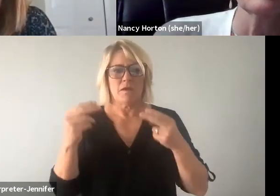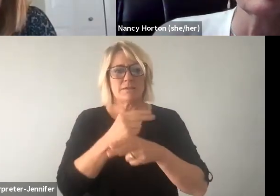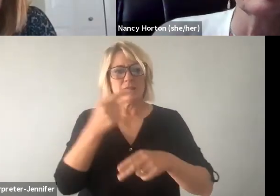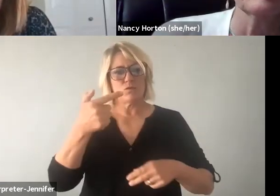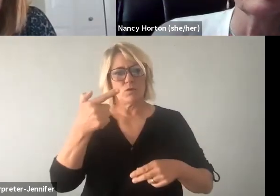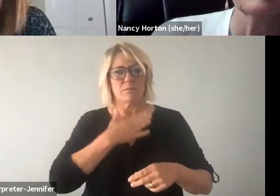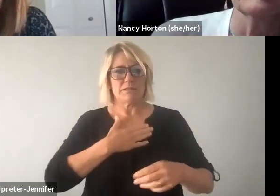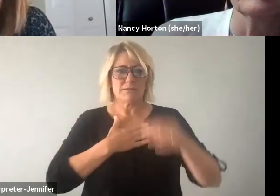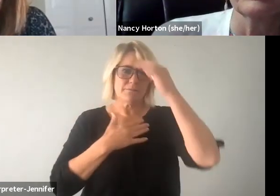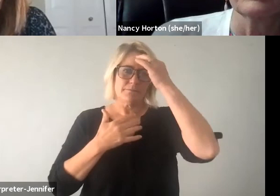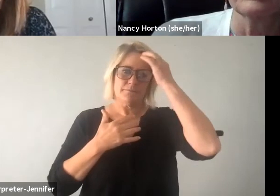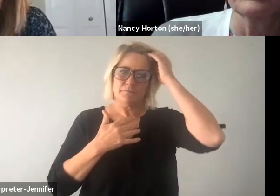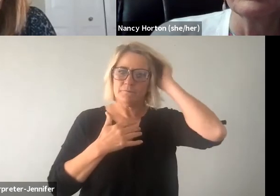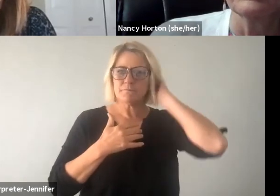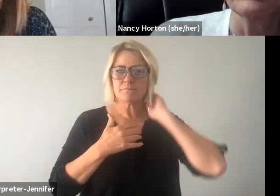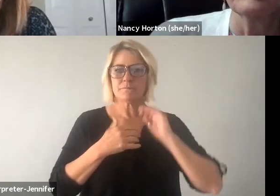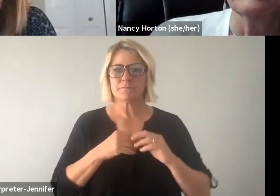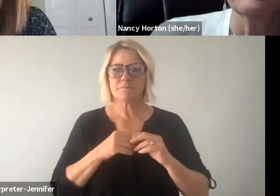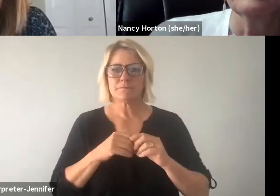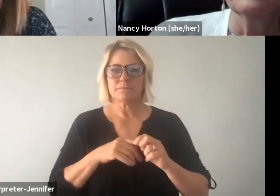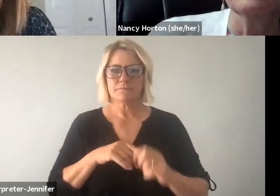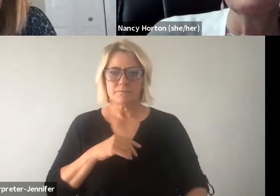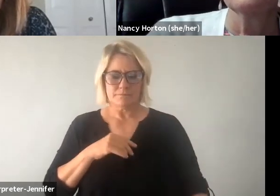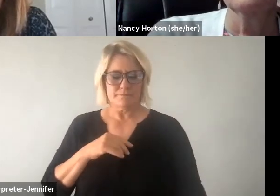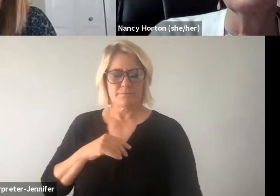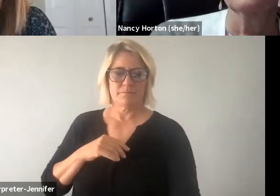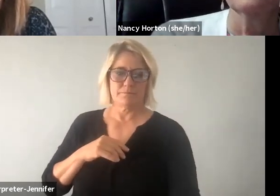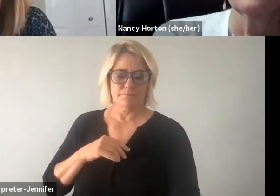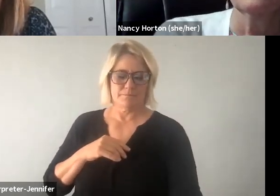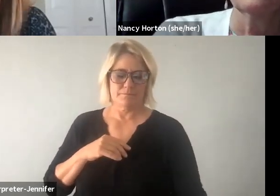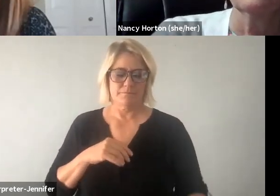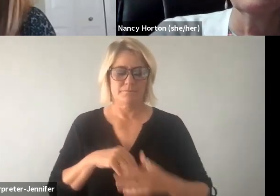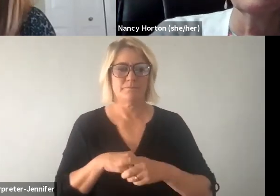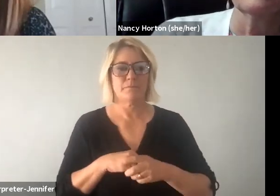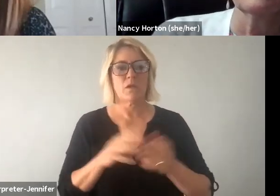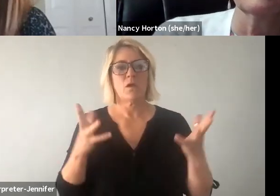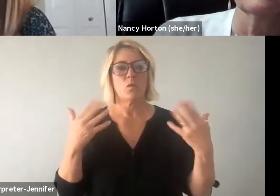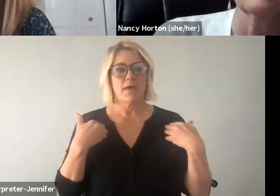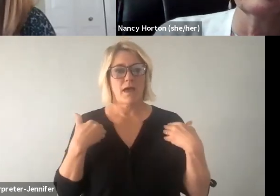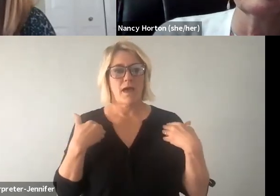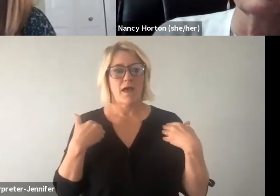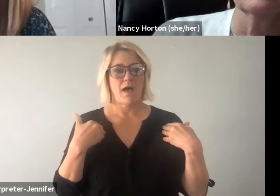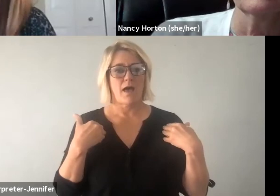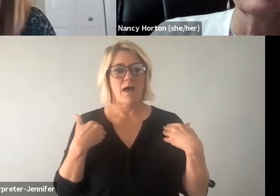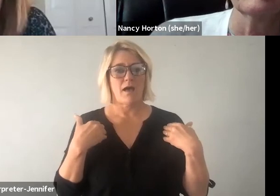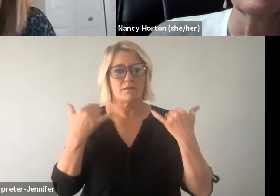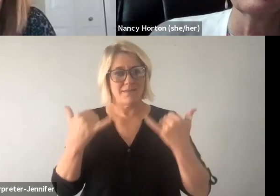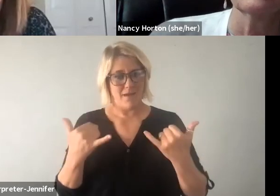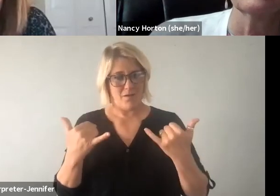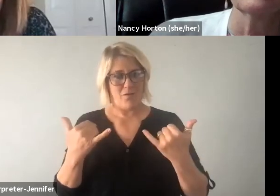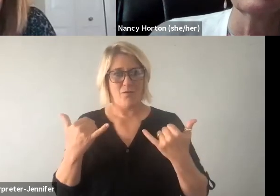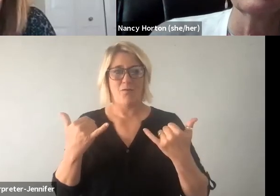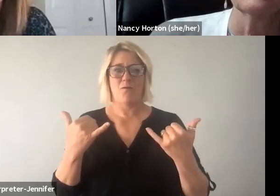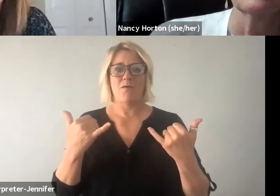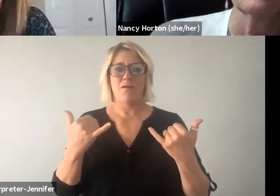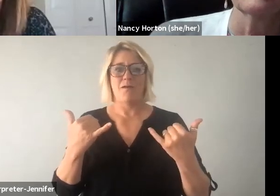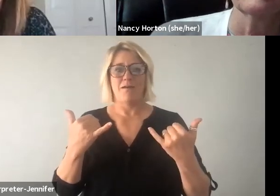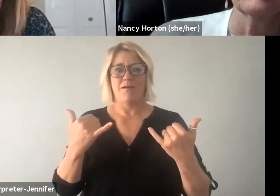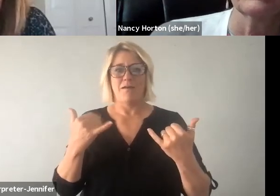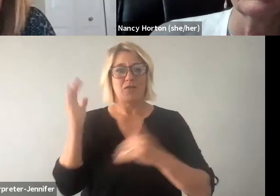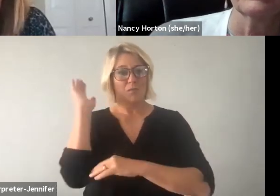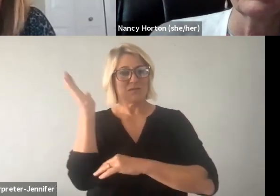work and to be effective.